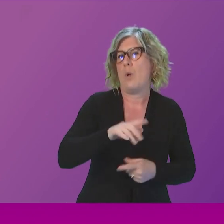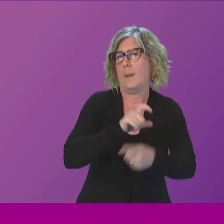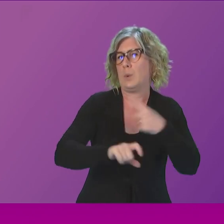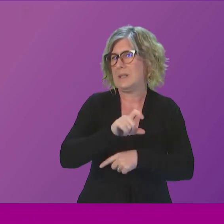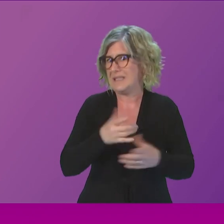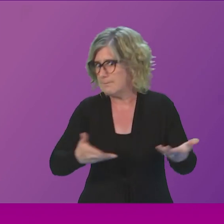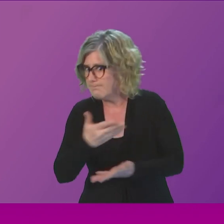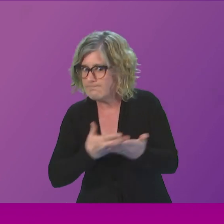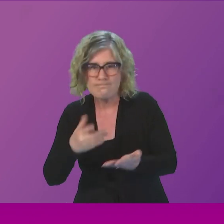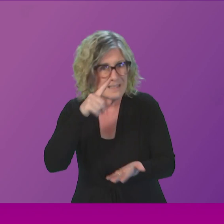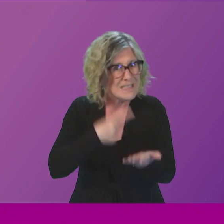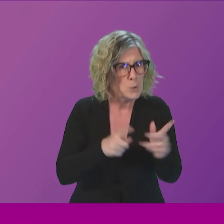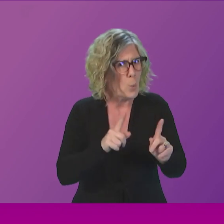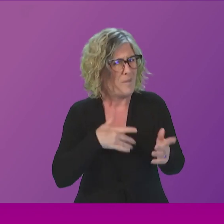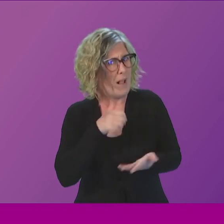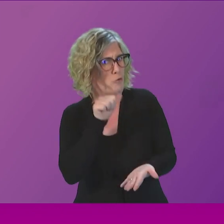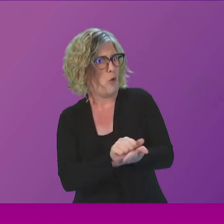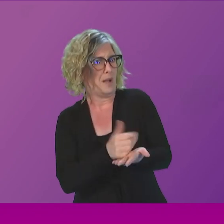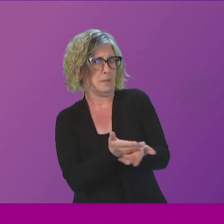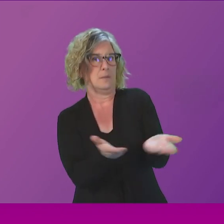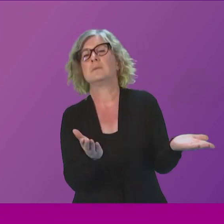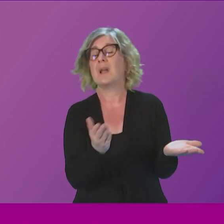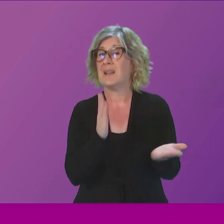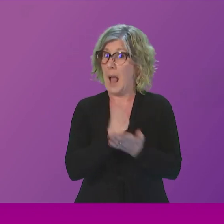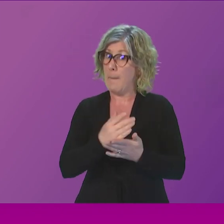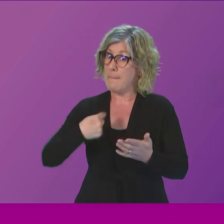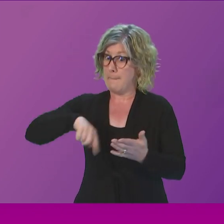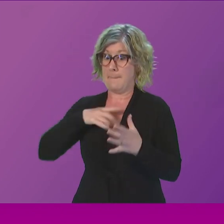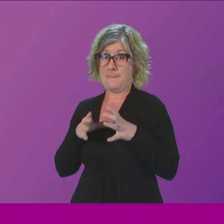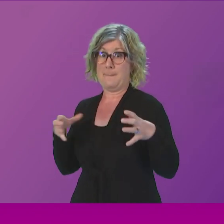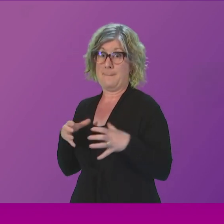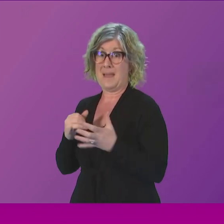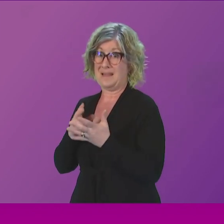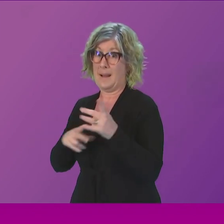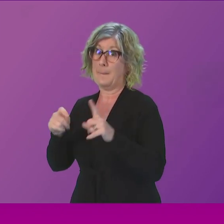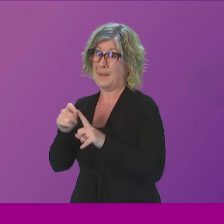It is the SNP that brought in additional protections for rural schools.